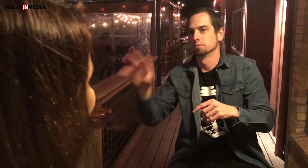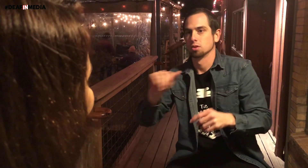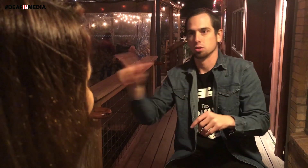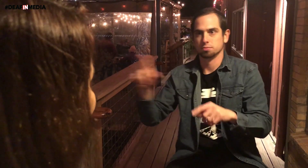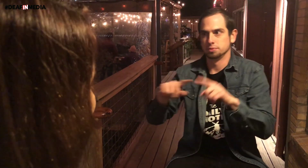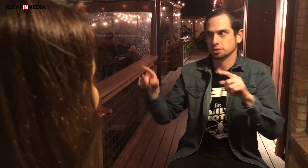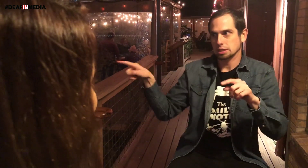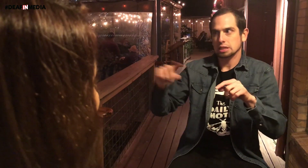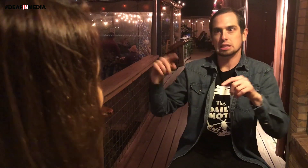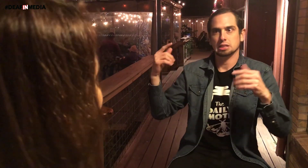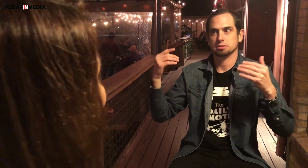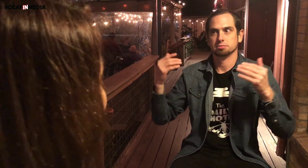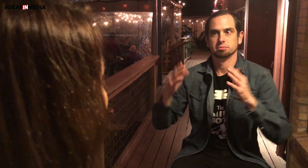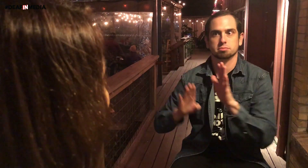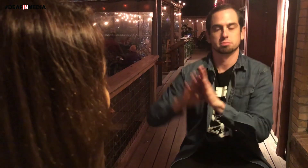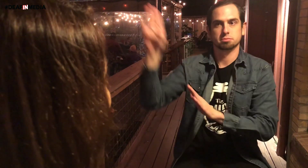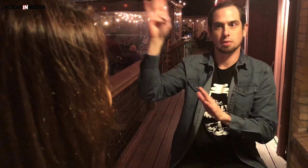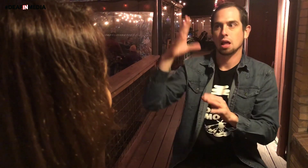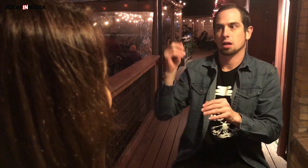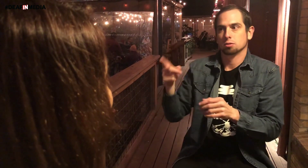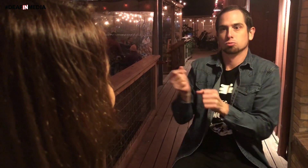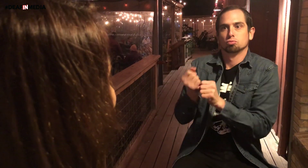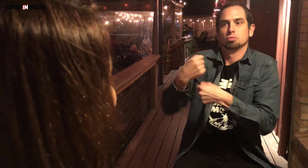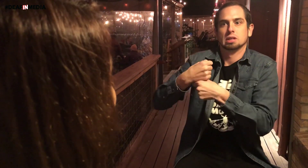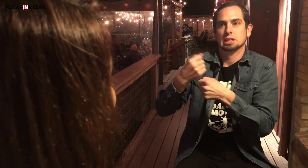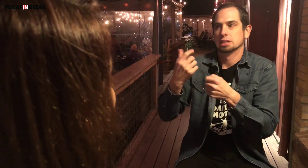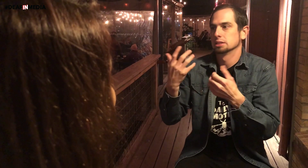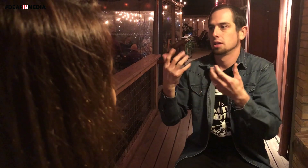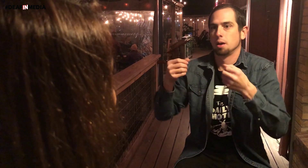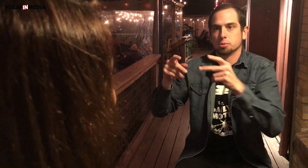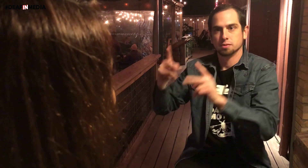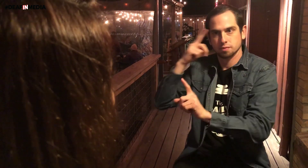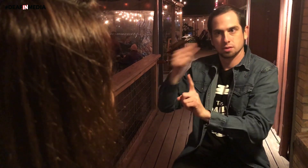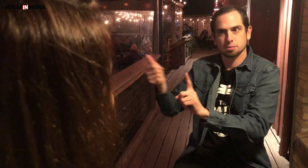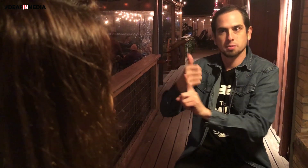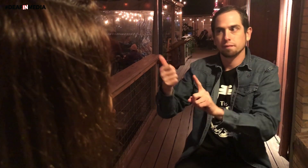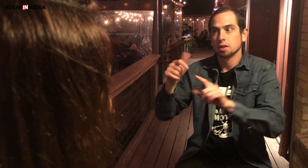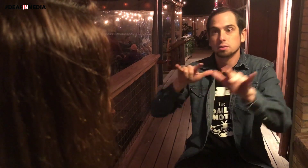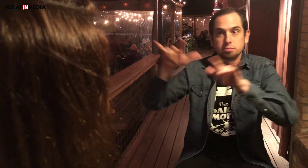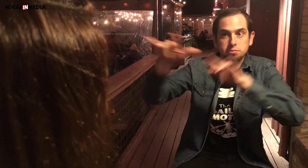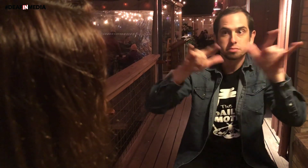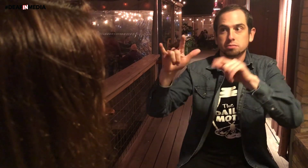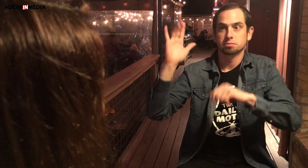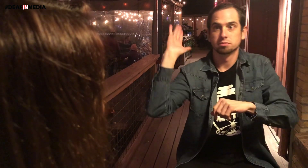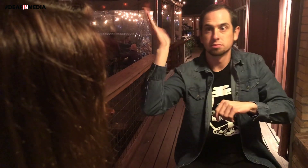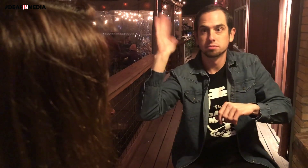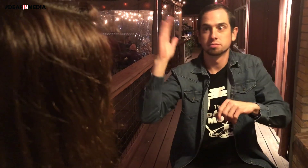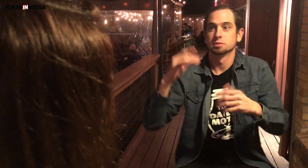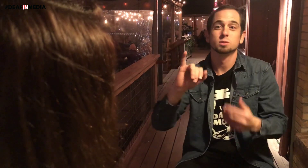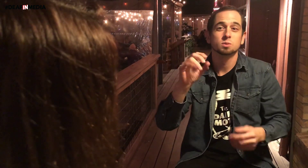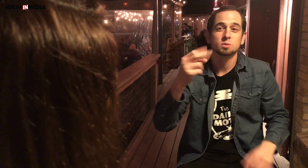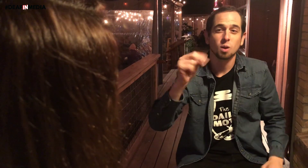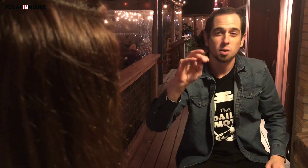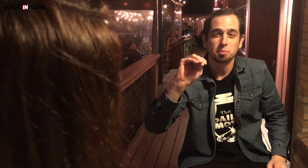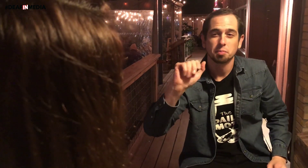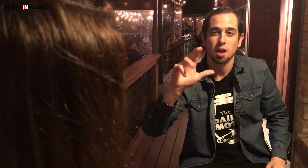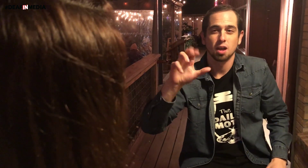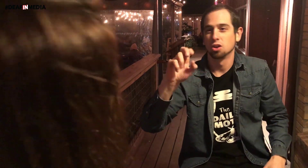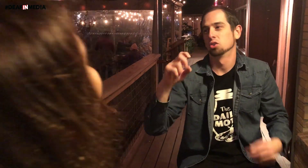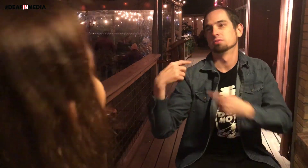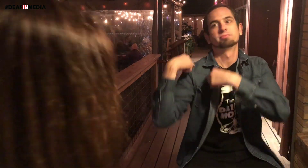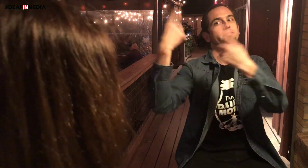creating opportunities for themselves. They’re flying around the country and presenting, like John Maucere